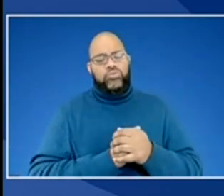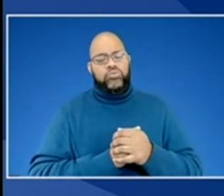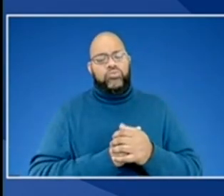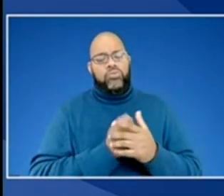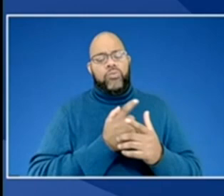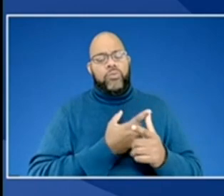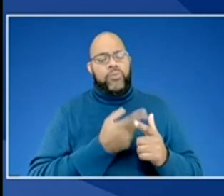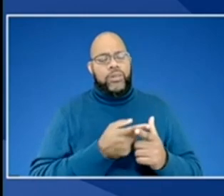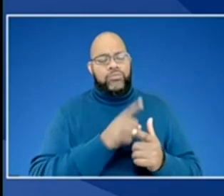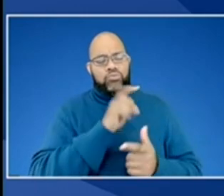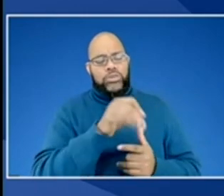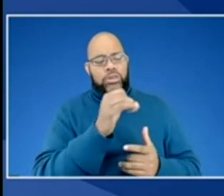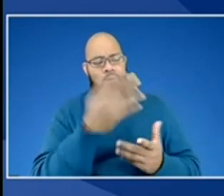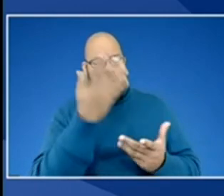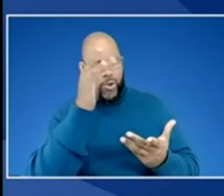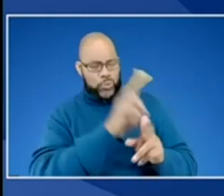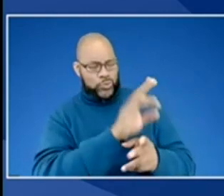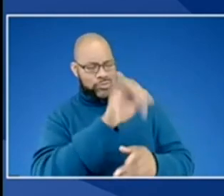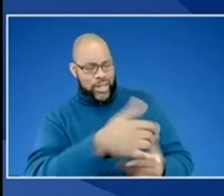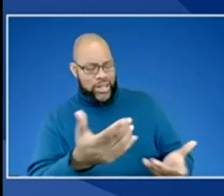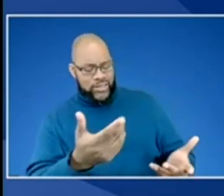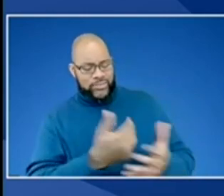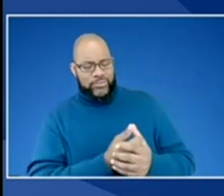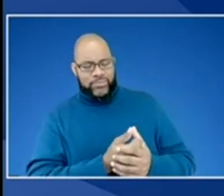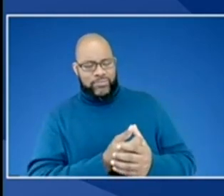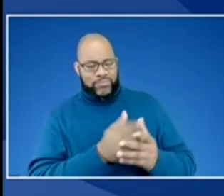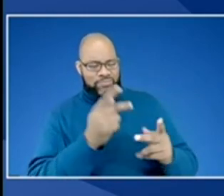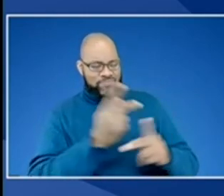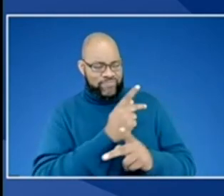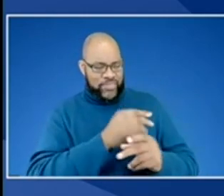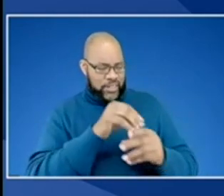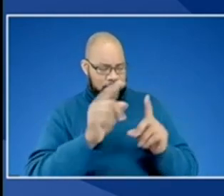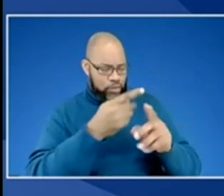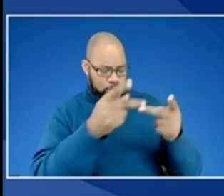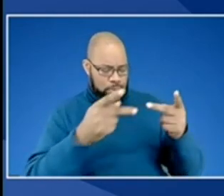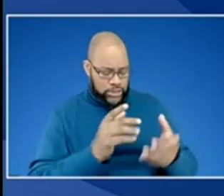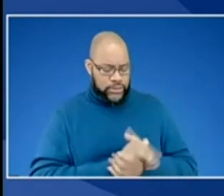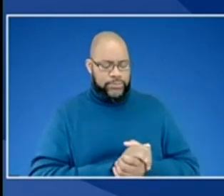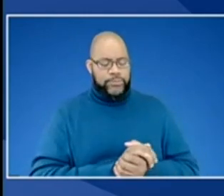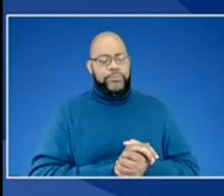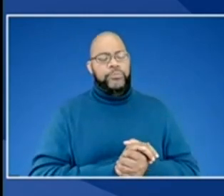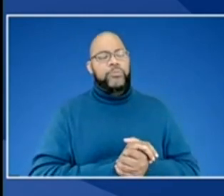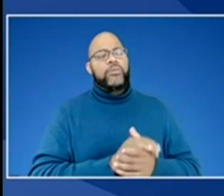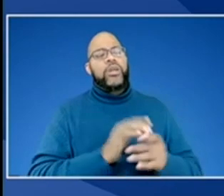question of why would you use that calculation in the first place? By way of example, the child tax credit